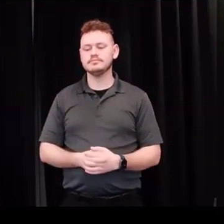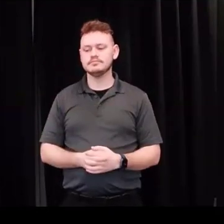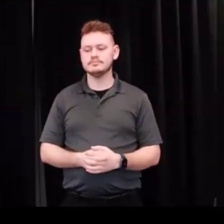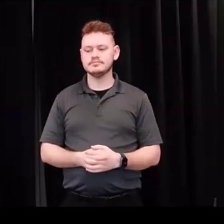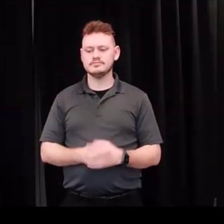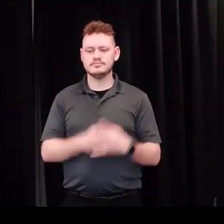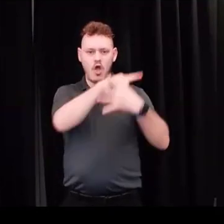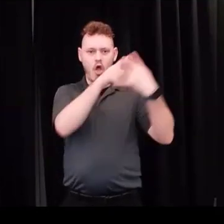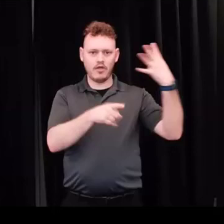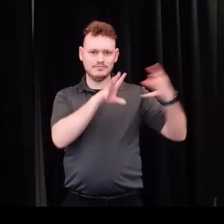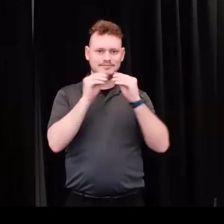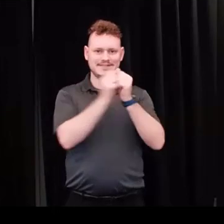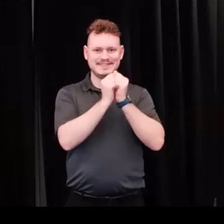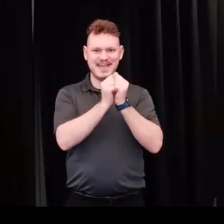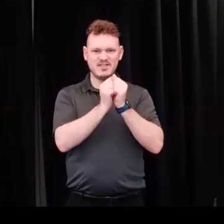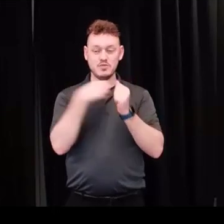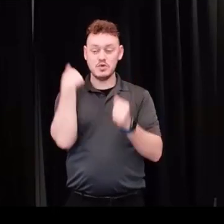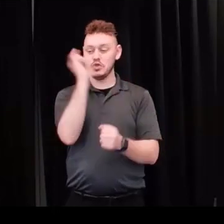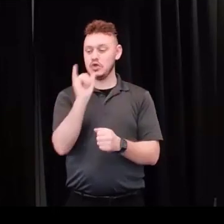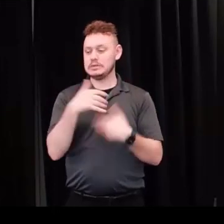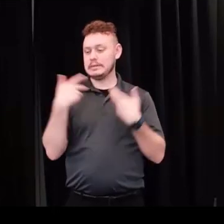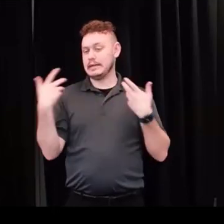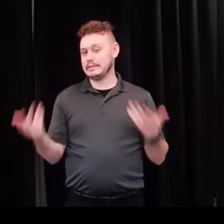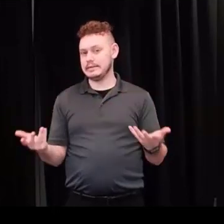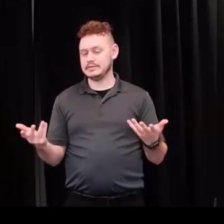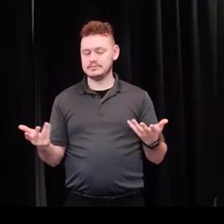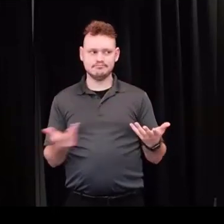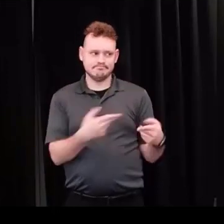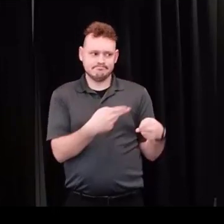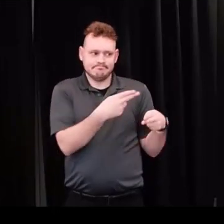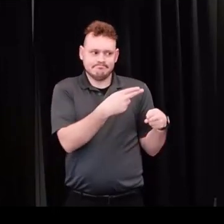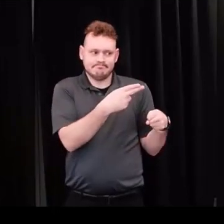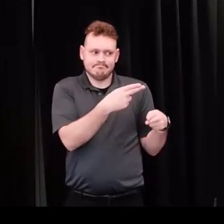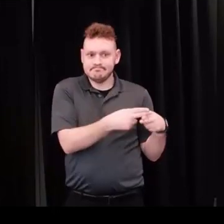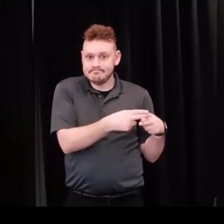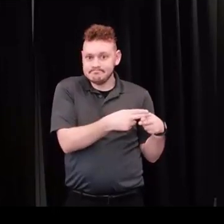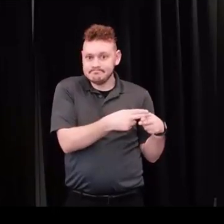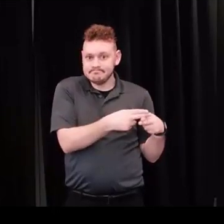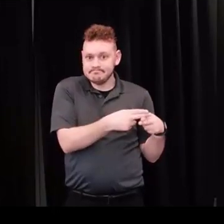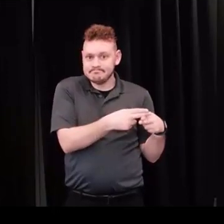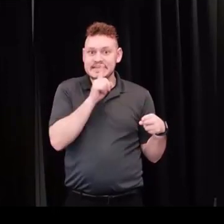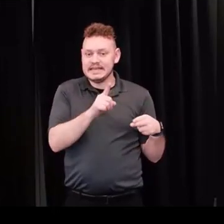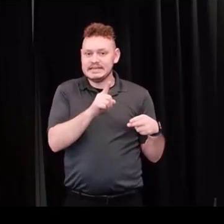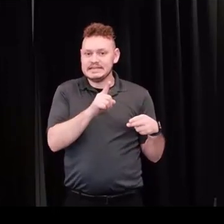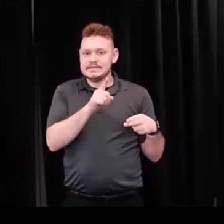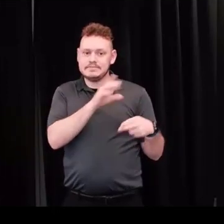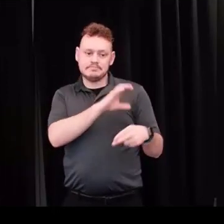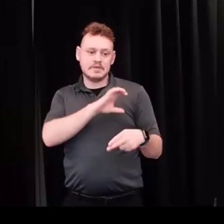persona is going to look something like this: [Name] is a [Characteristic or Demographic] who